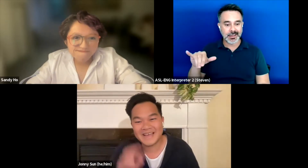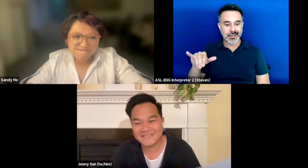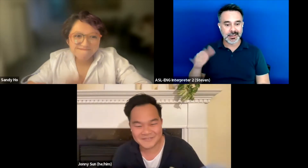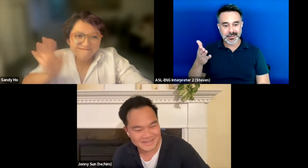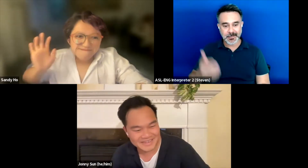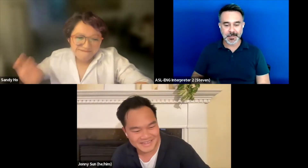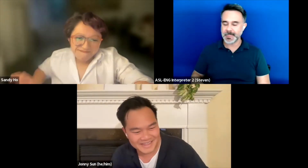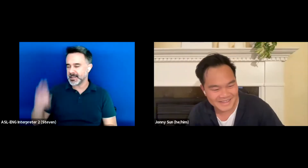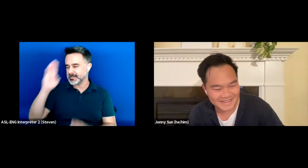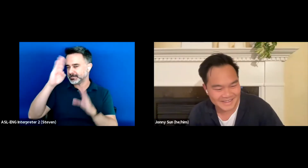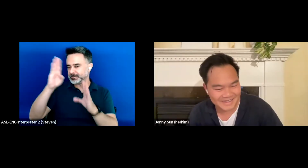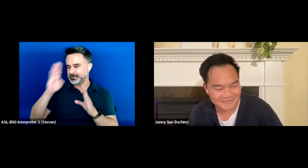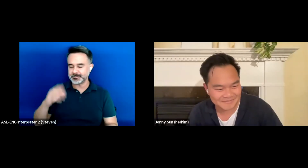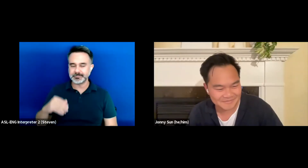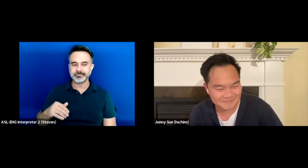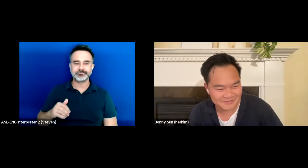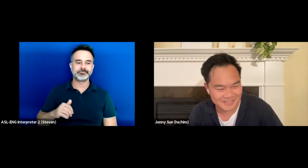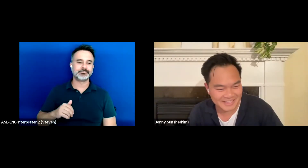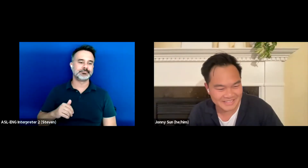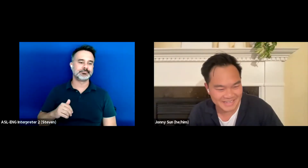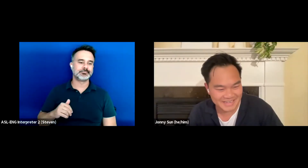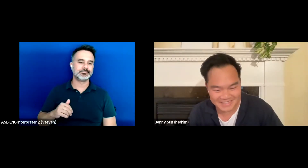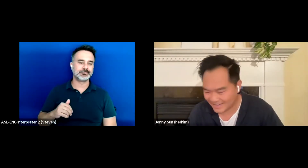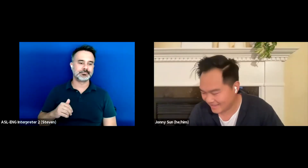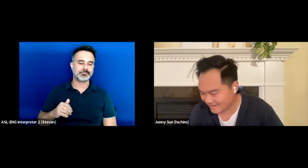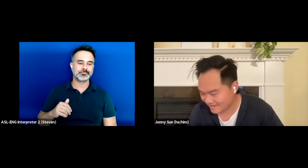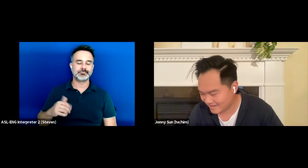A little bit about myself as a self intro.